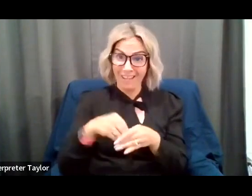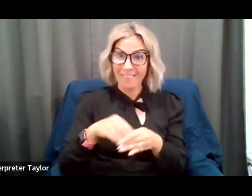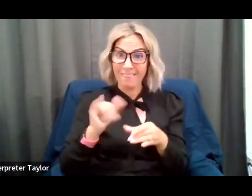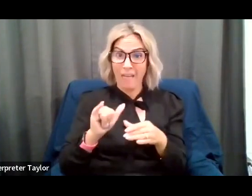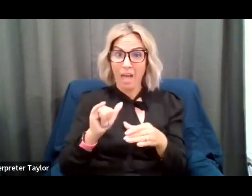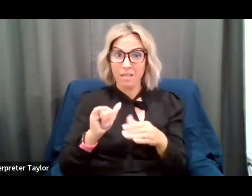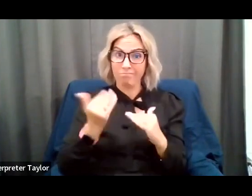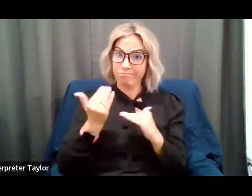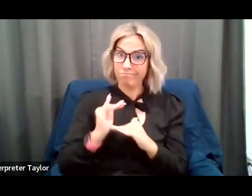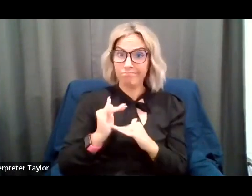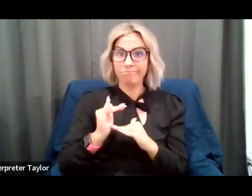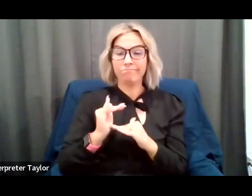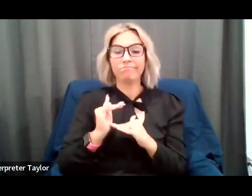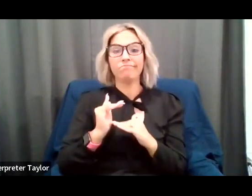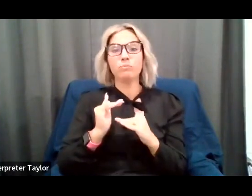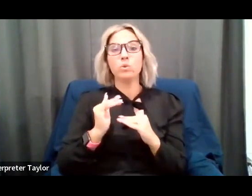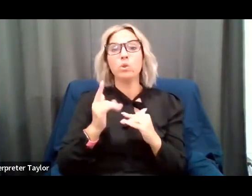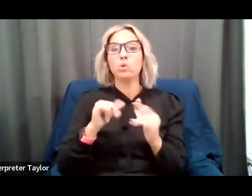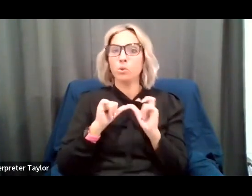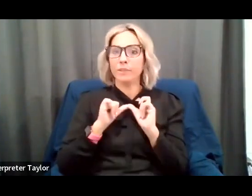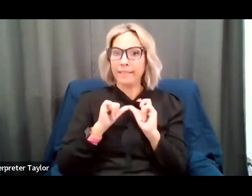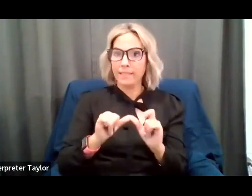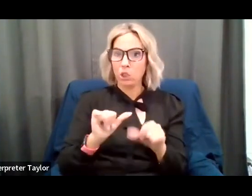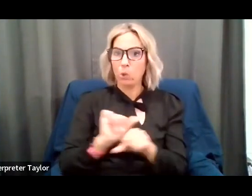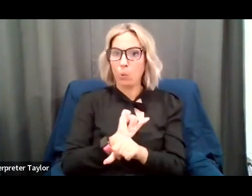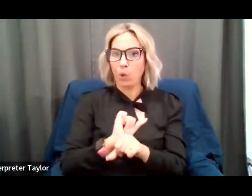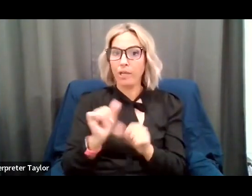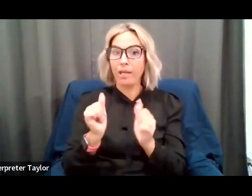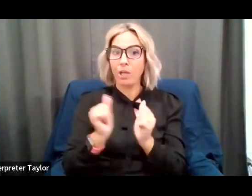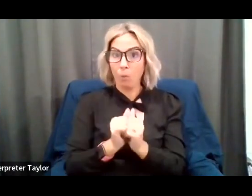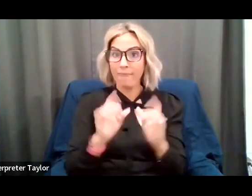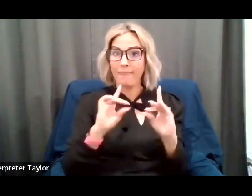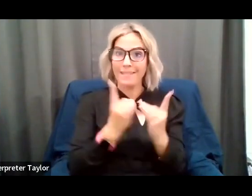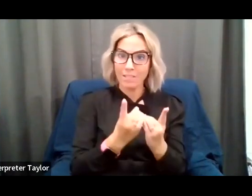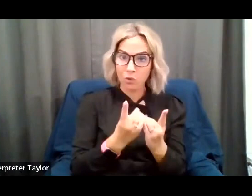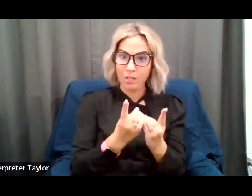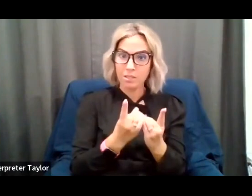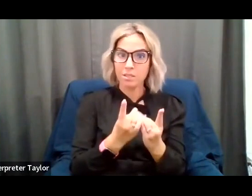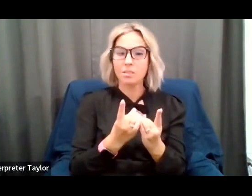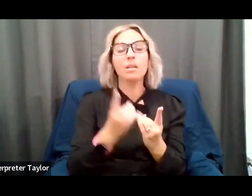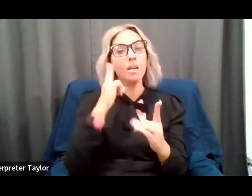to continue working with the District positively instead of